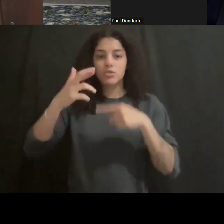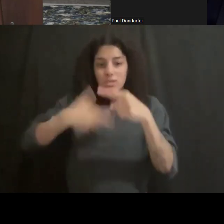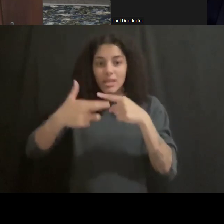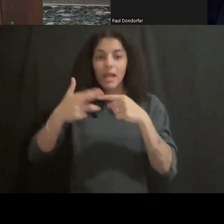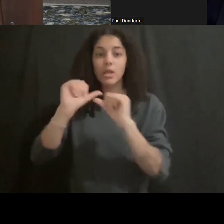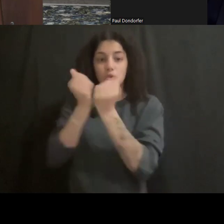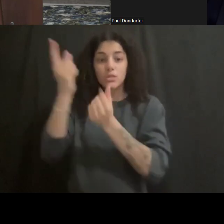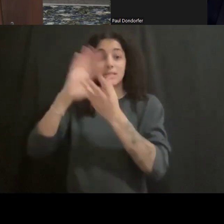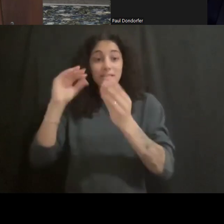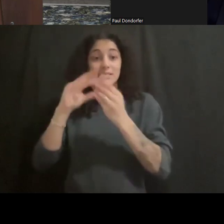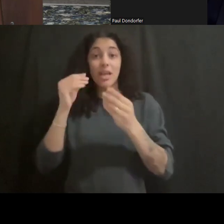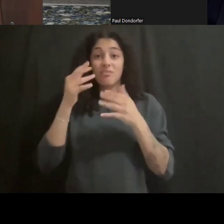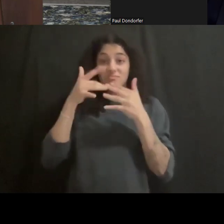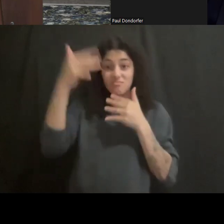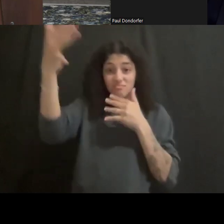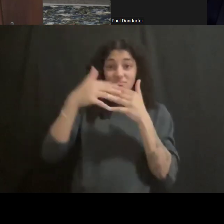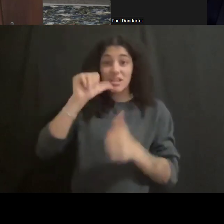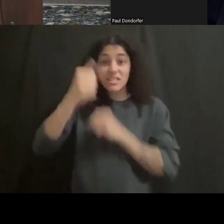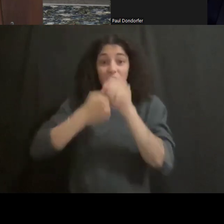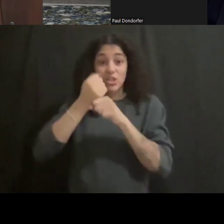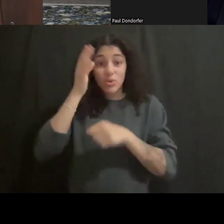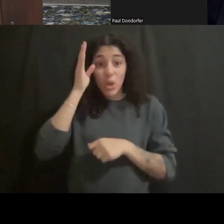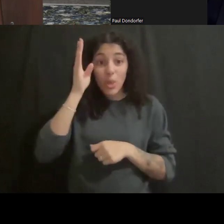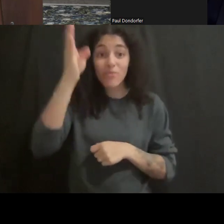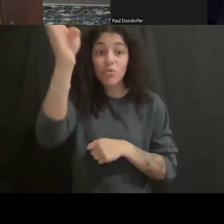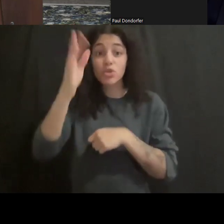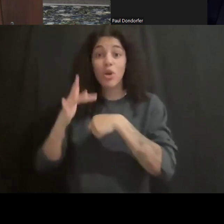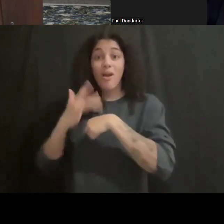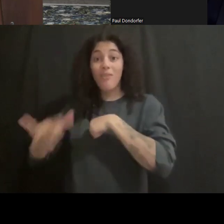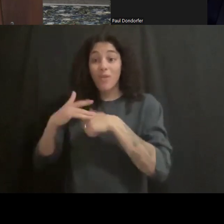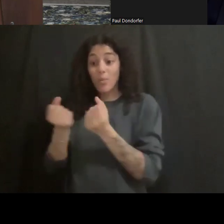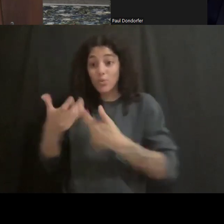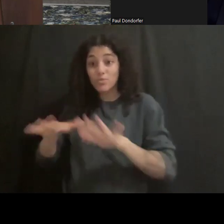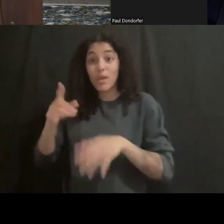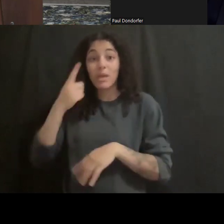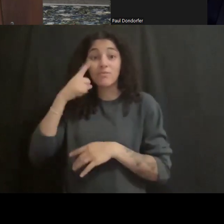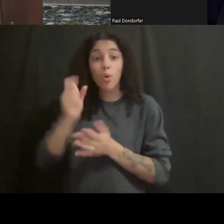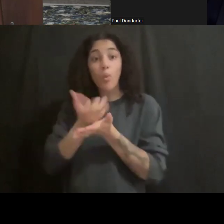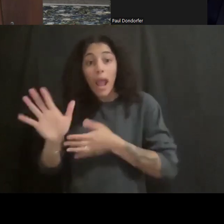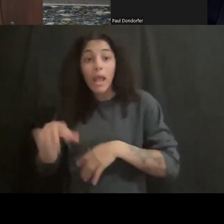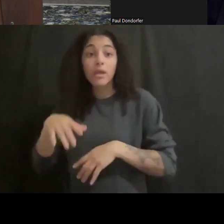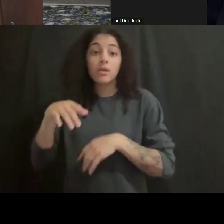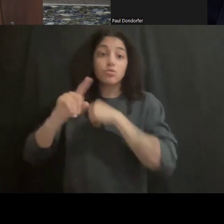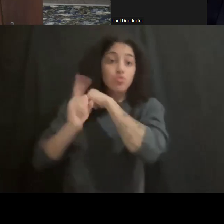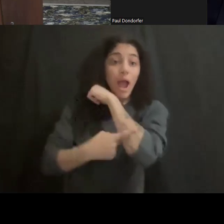landfill space on nationally will be reduced by 30% The county is already taking in trash